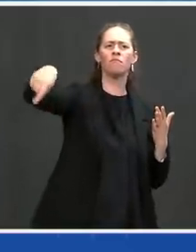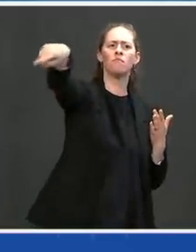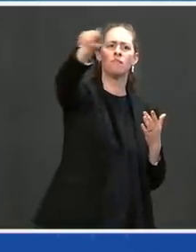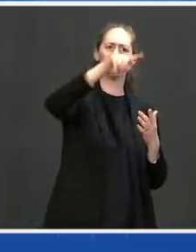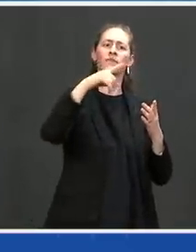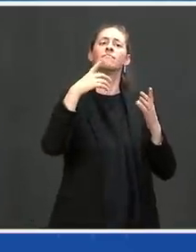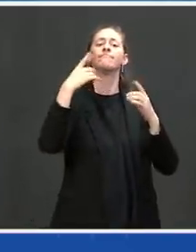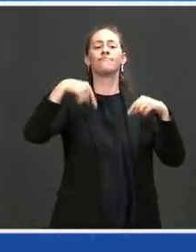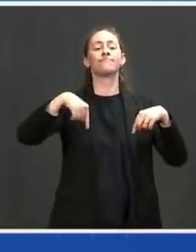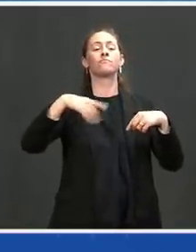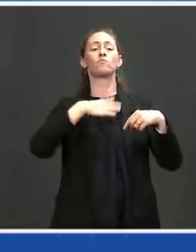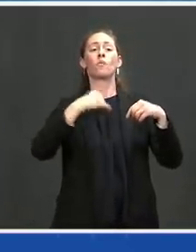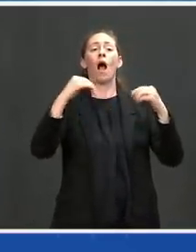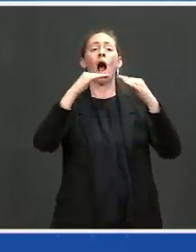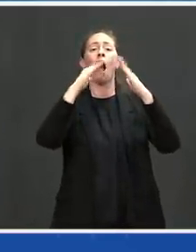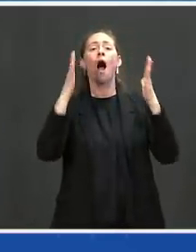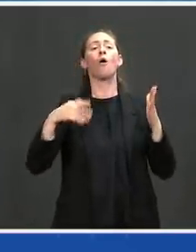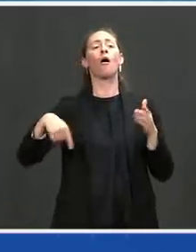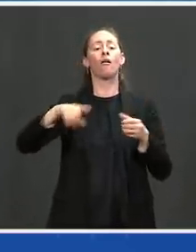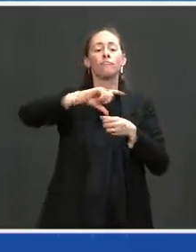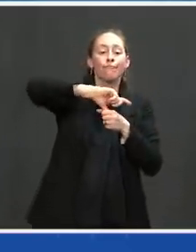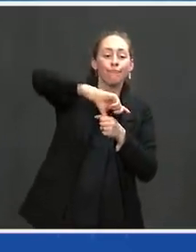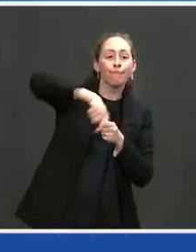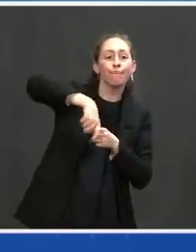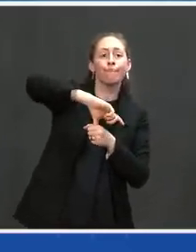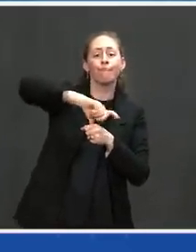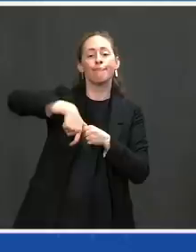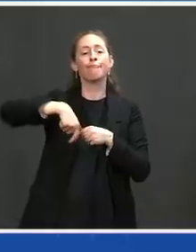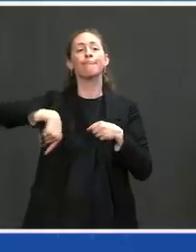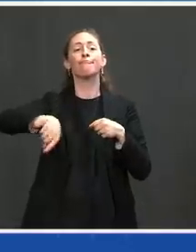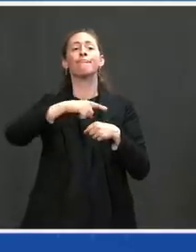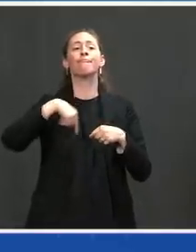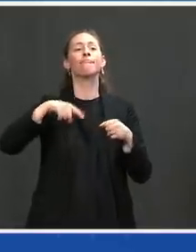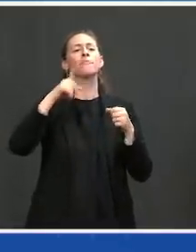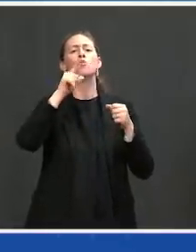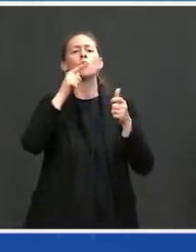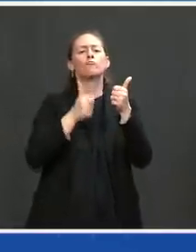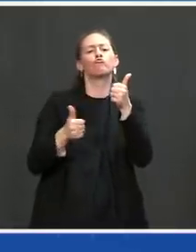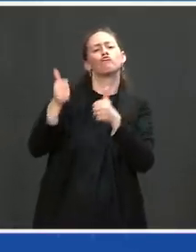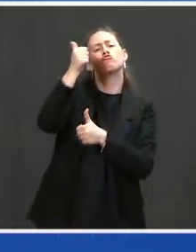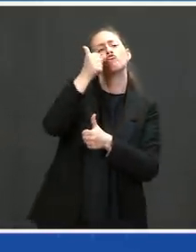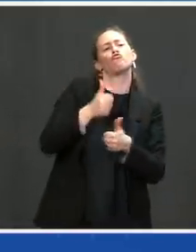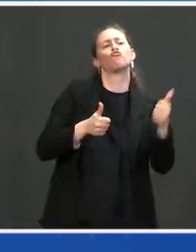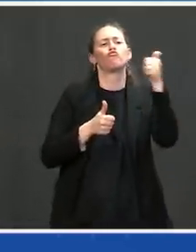I'm not talking about the elected officials; I'm talking about voters. Voters.